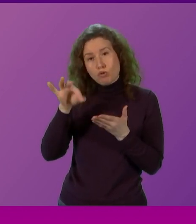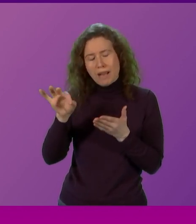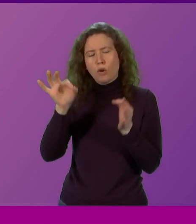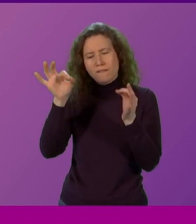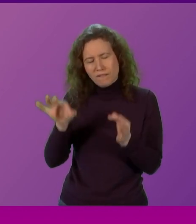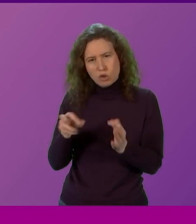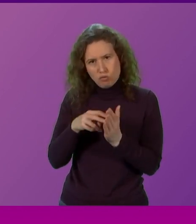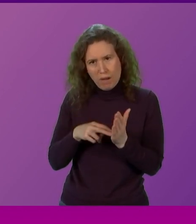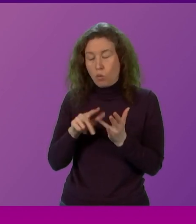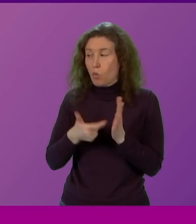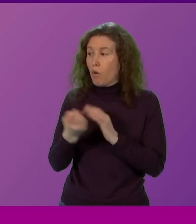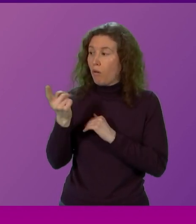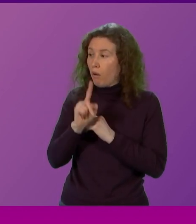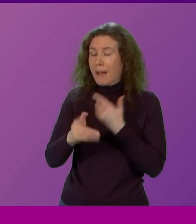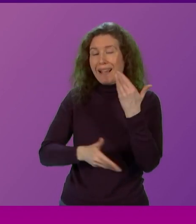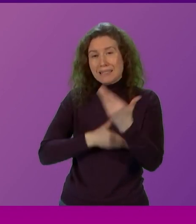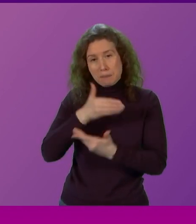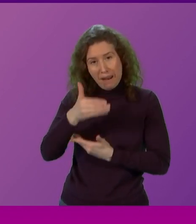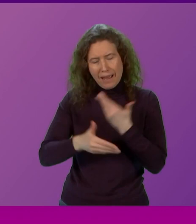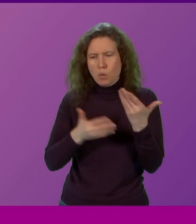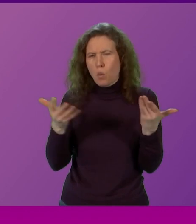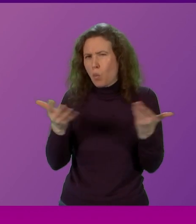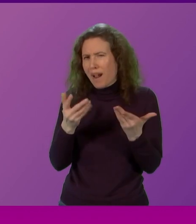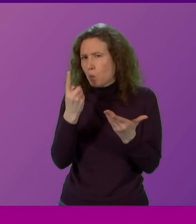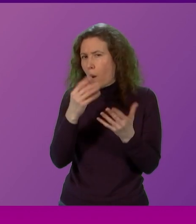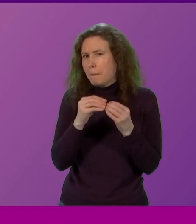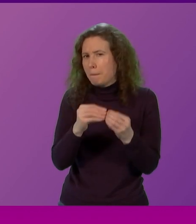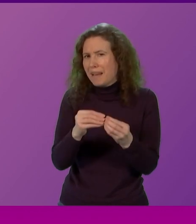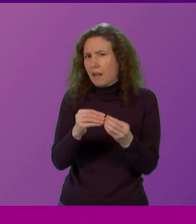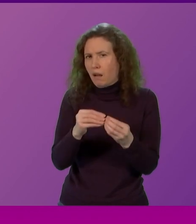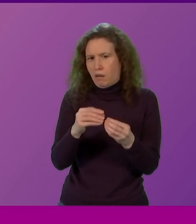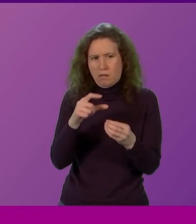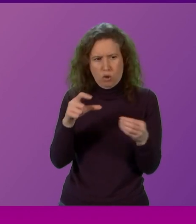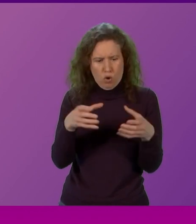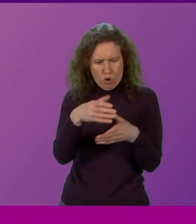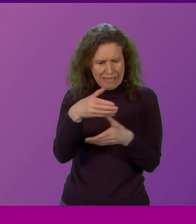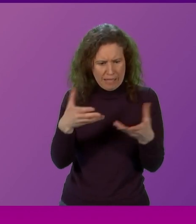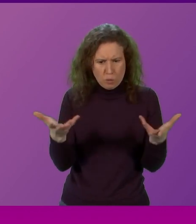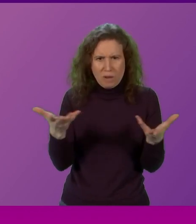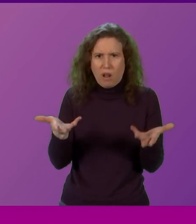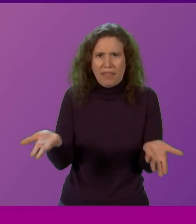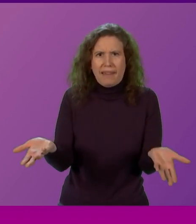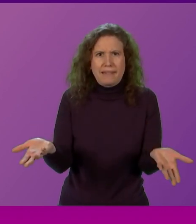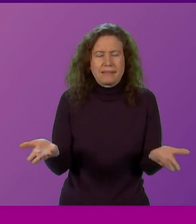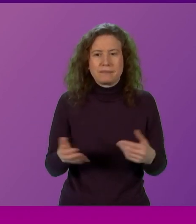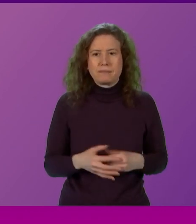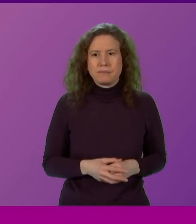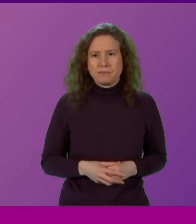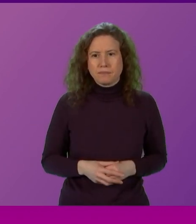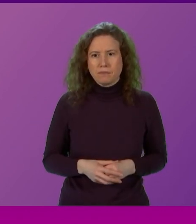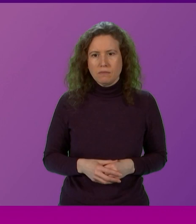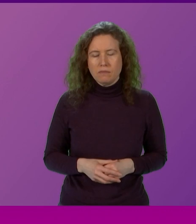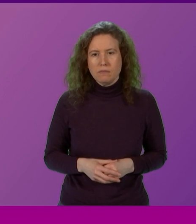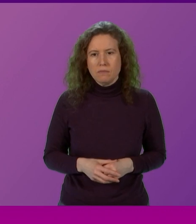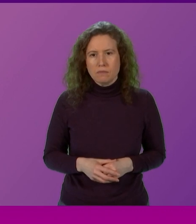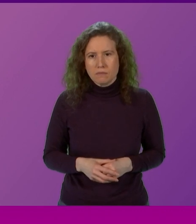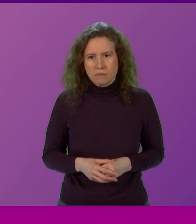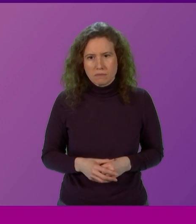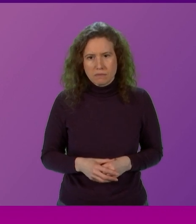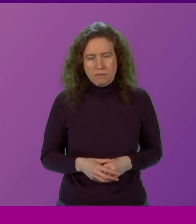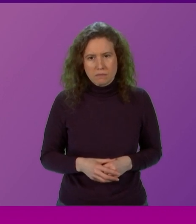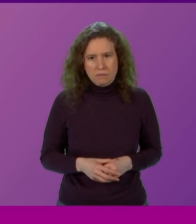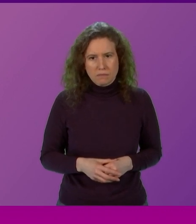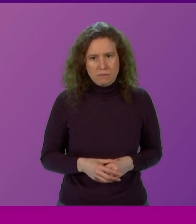, or to come to the chamber to explain where the missing 1 billion containers have gone?